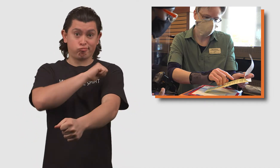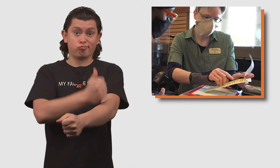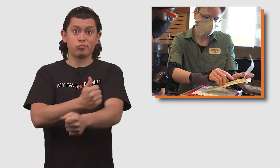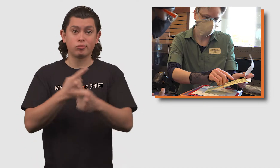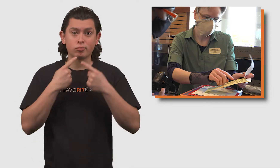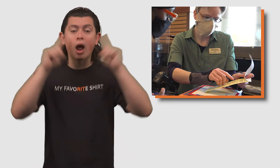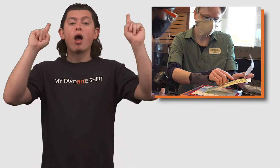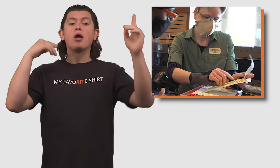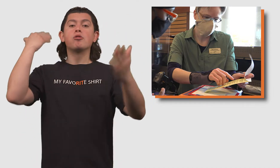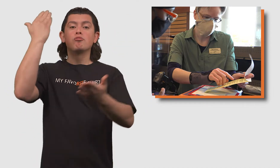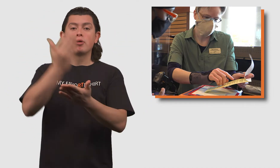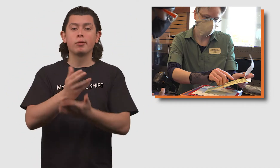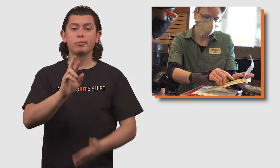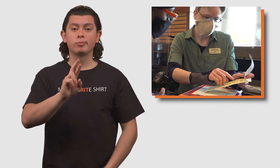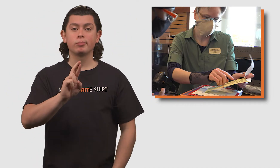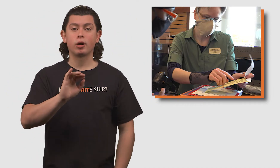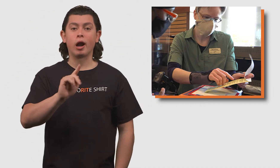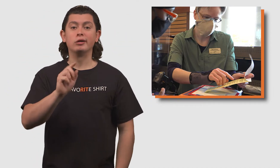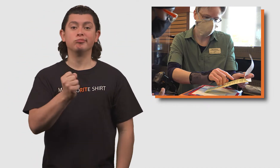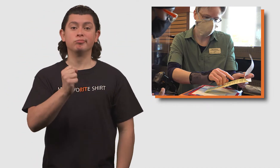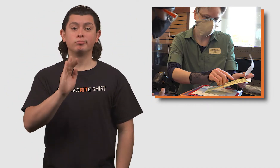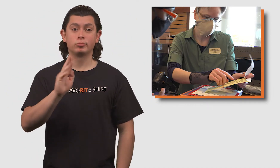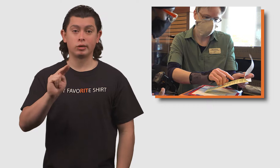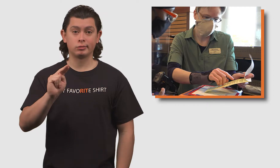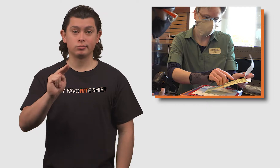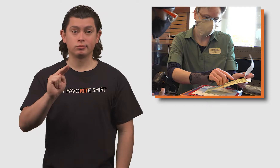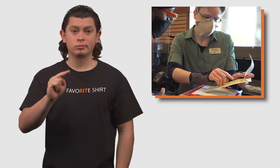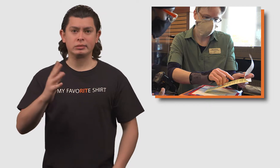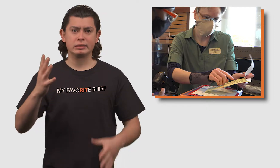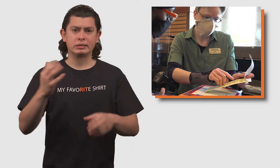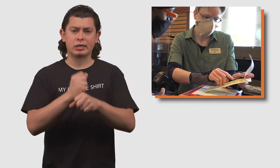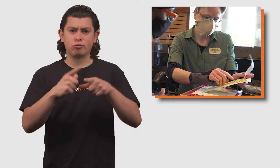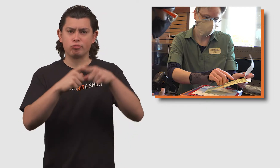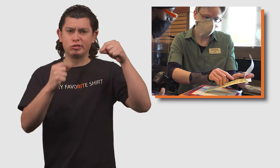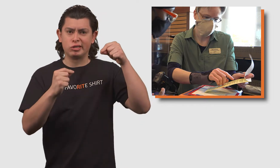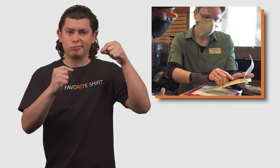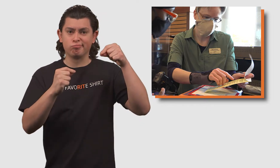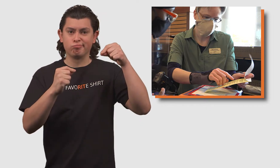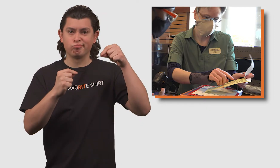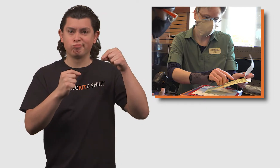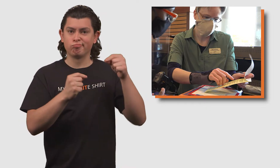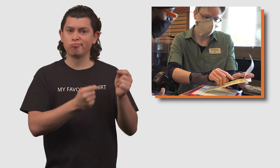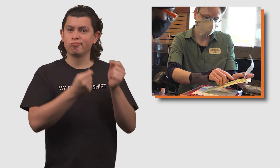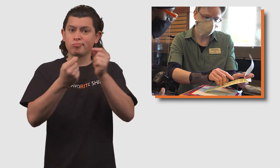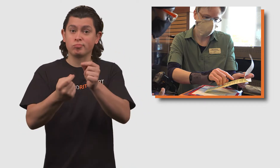THEN WHEN YOUR VR AUTHORIZATION FINALLY ARRIVES AT RIT's BARNES & NOBLE, TAKE YOUR RECEIPT